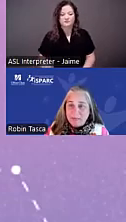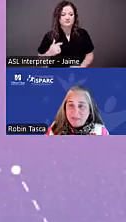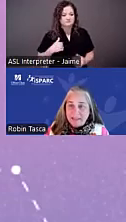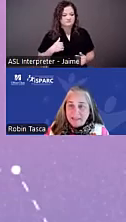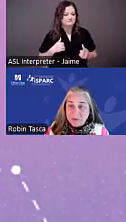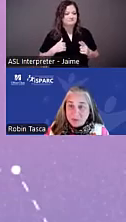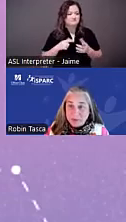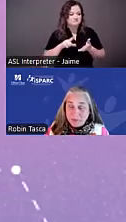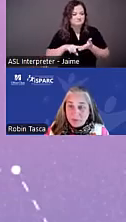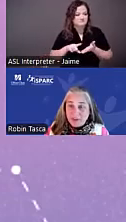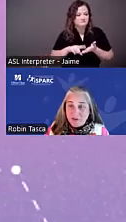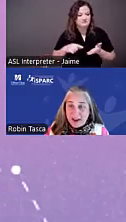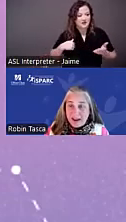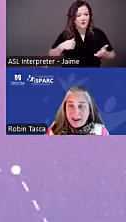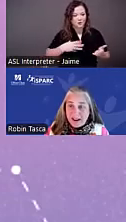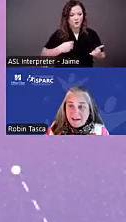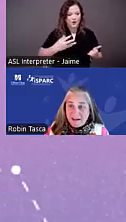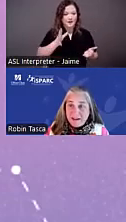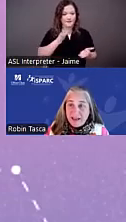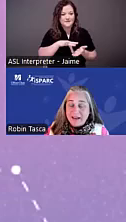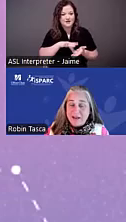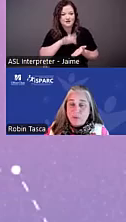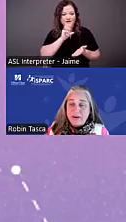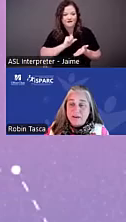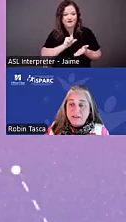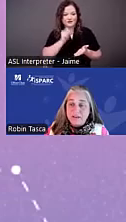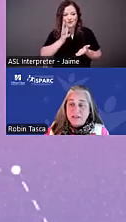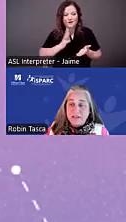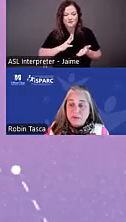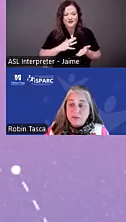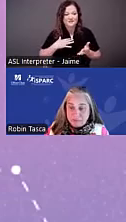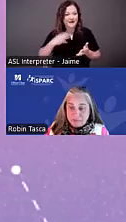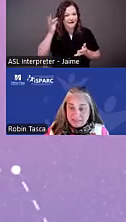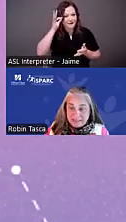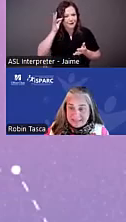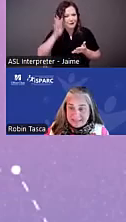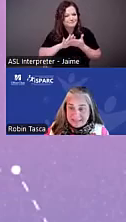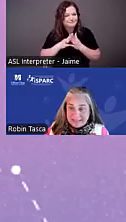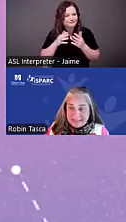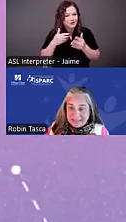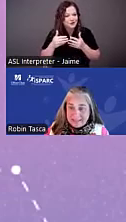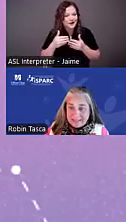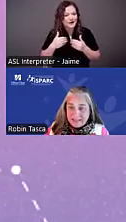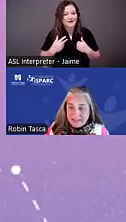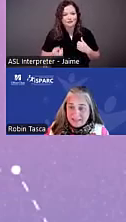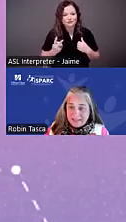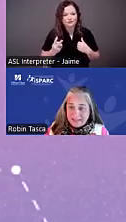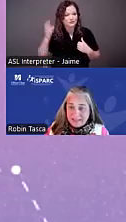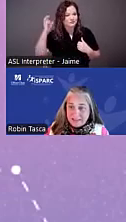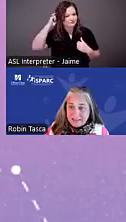I am a white middle-aged woman with graying hair, and I wear two cochlear implants.